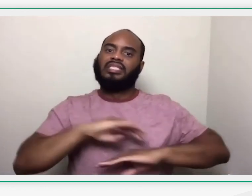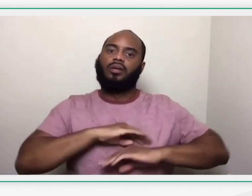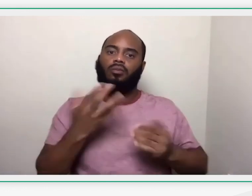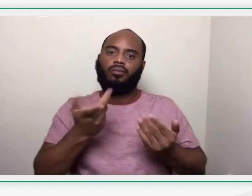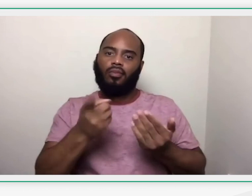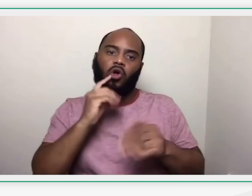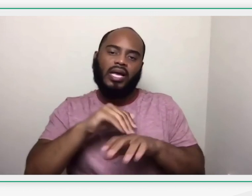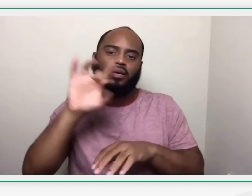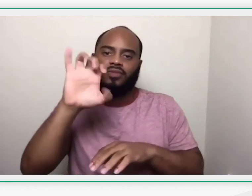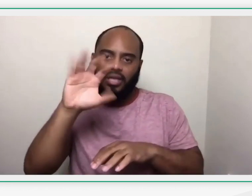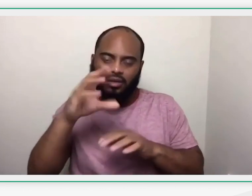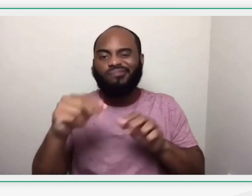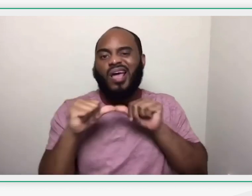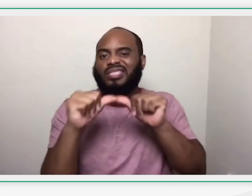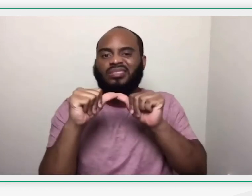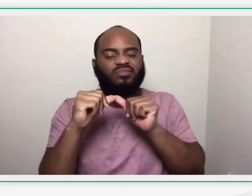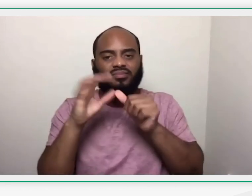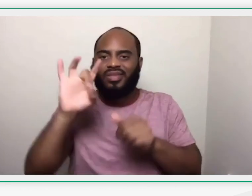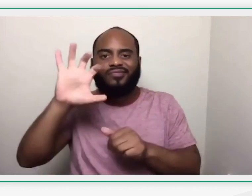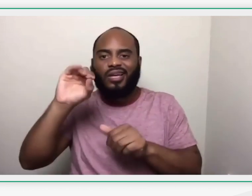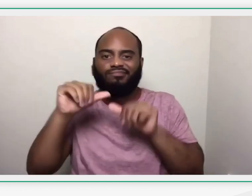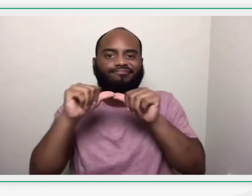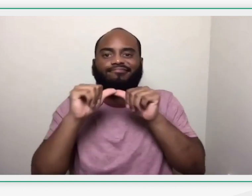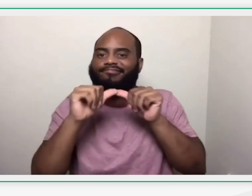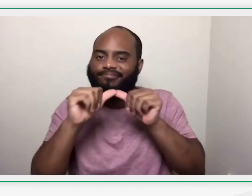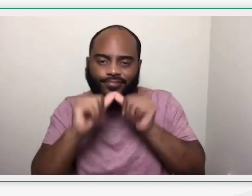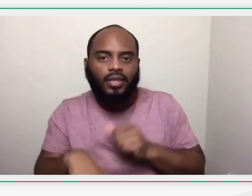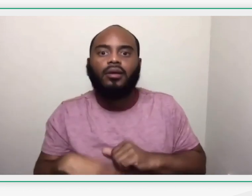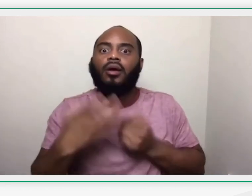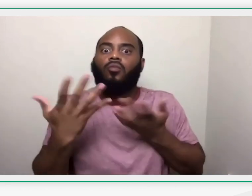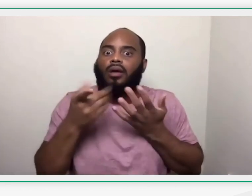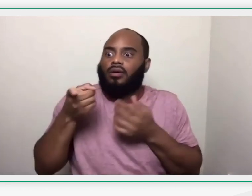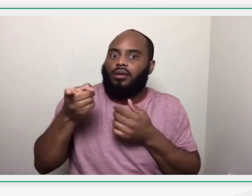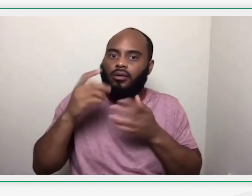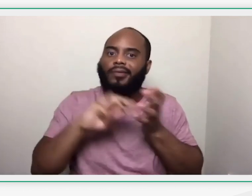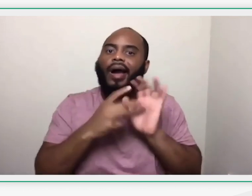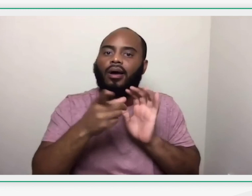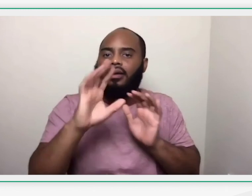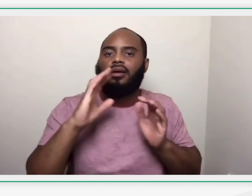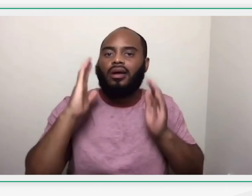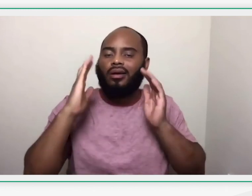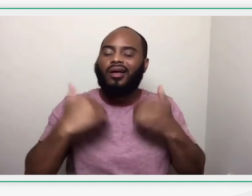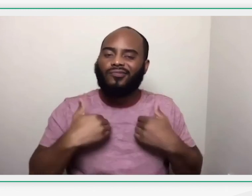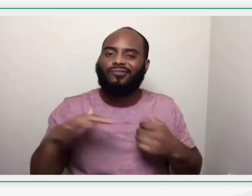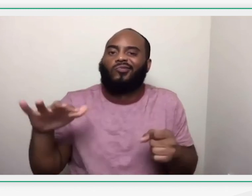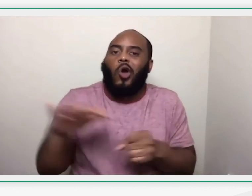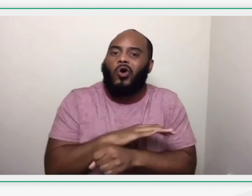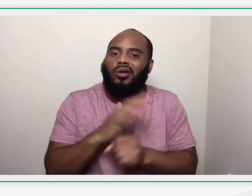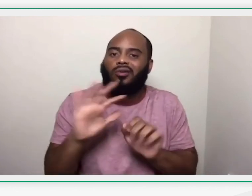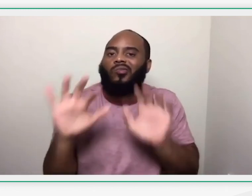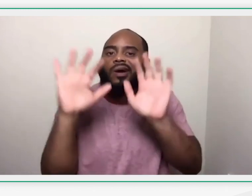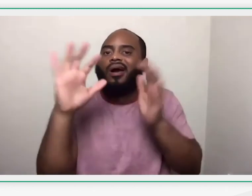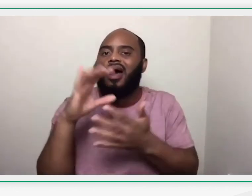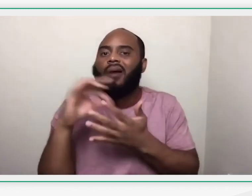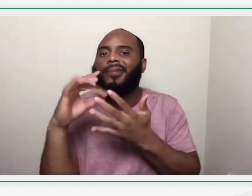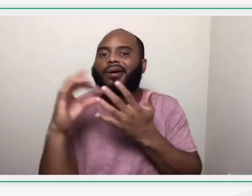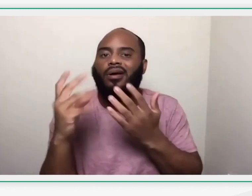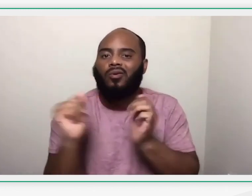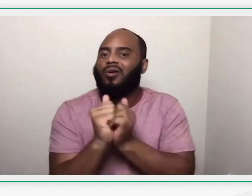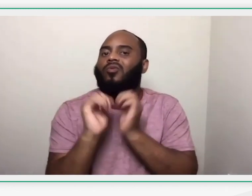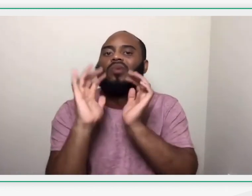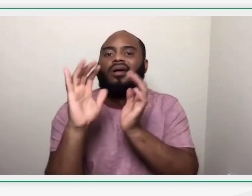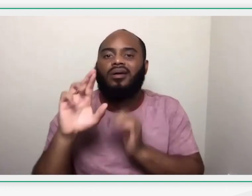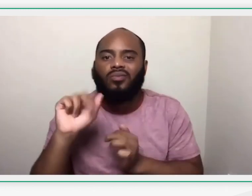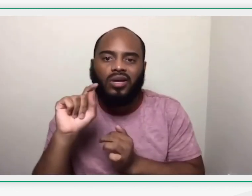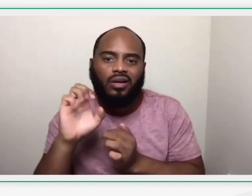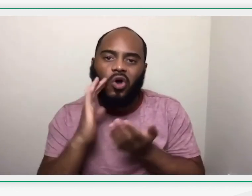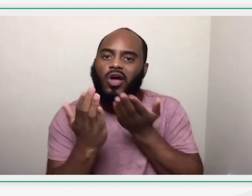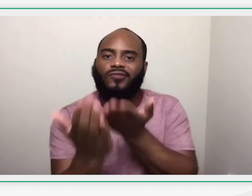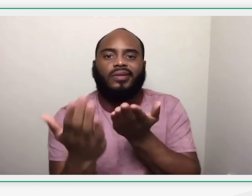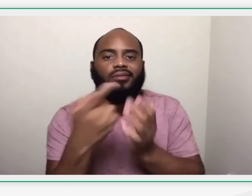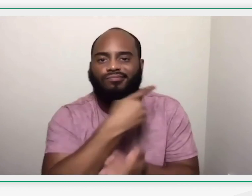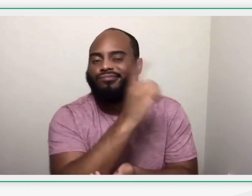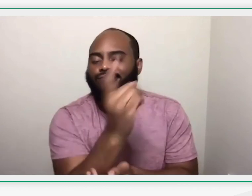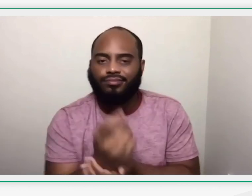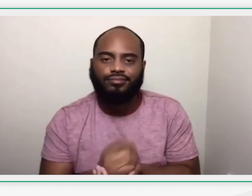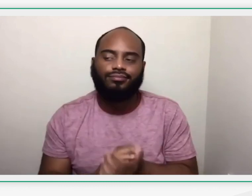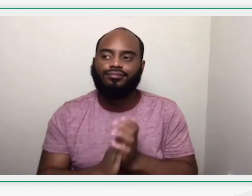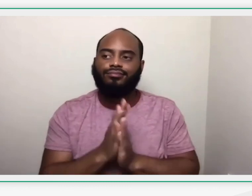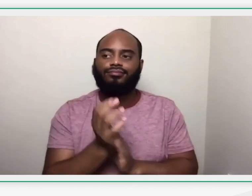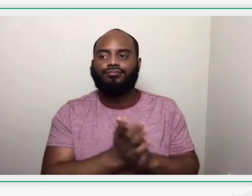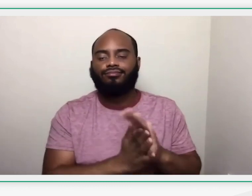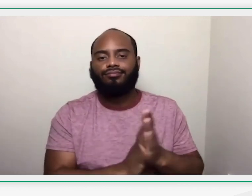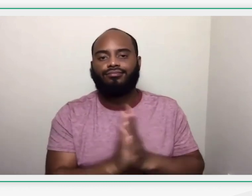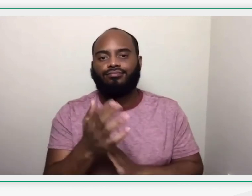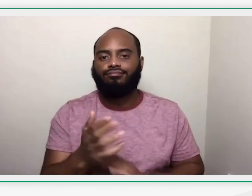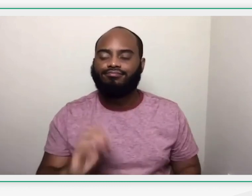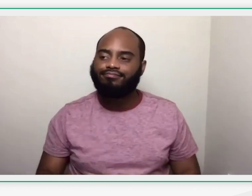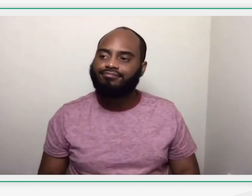You can feel content with being at 850. And, if you can keep it at 850 and maintain it, that's fantastic. It means that you will have the best of options, the best of offers, and nothing but a plethora of choices at your fingertips.